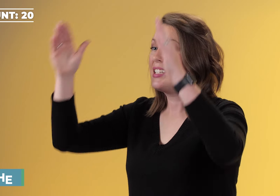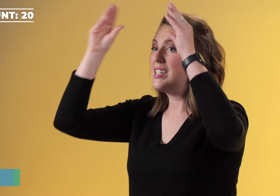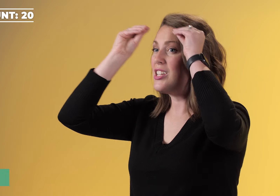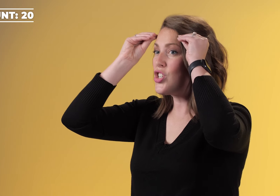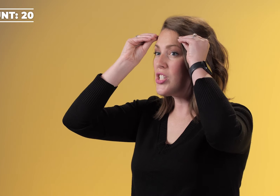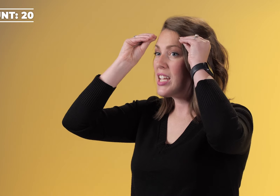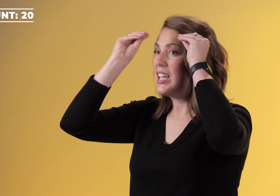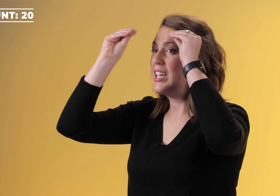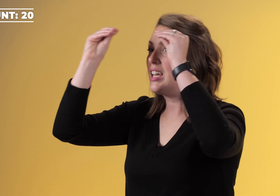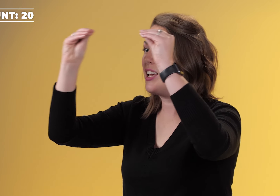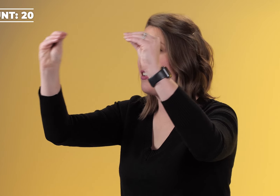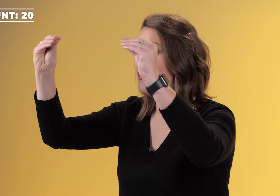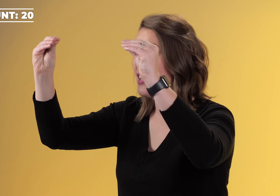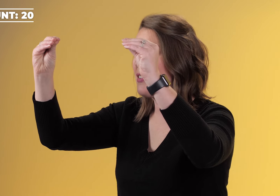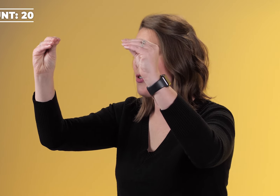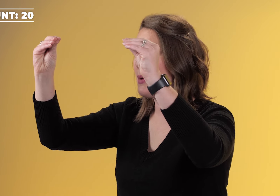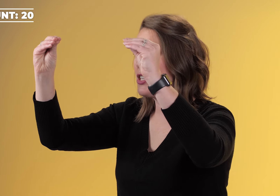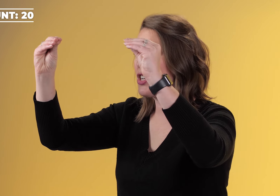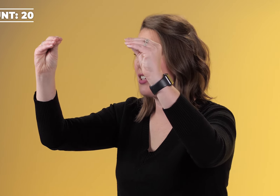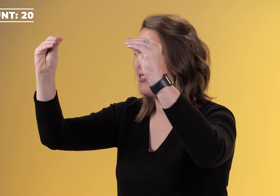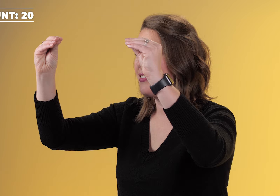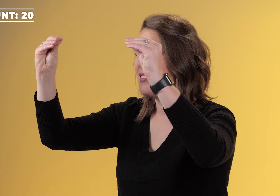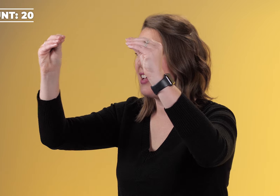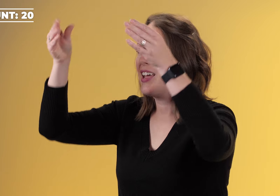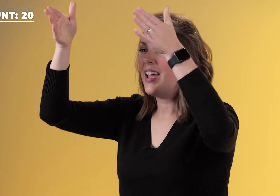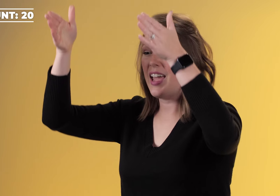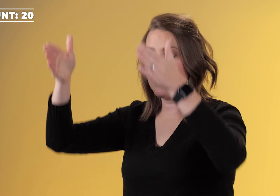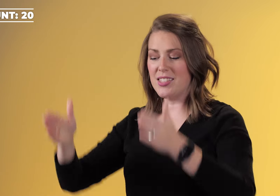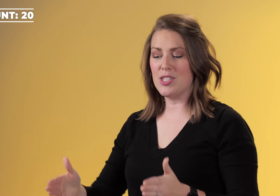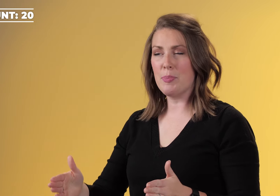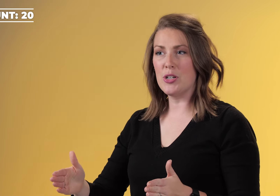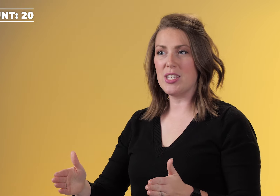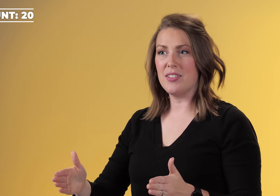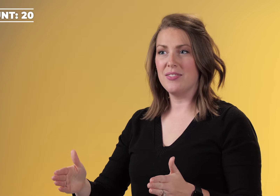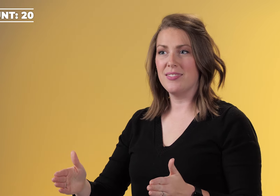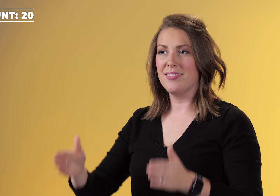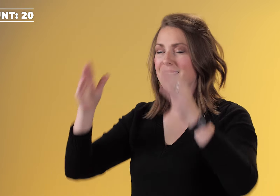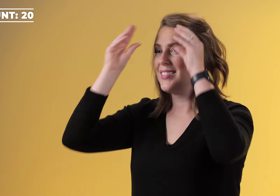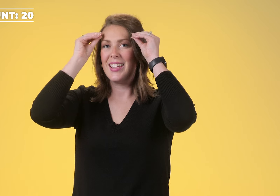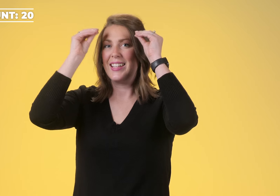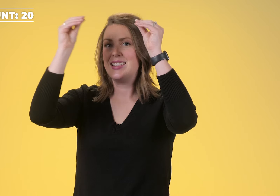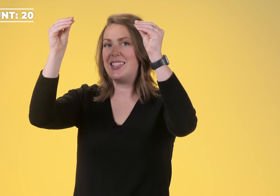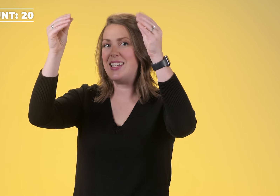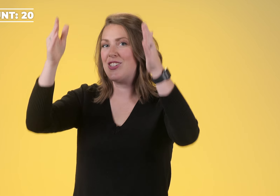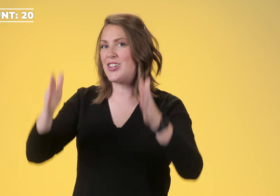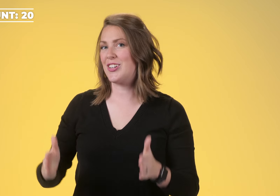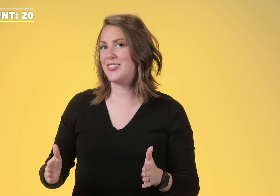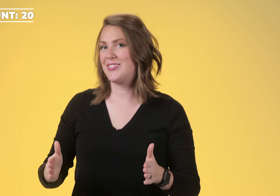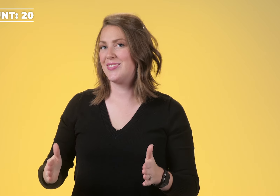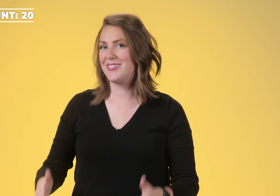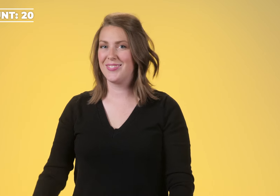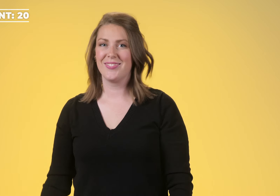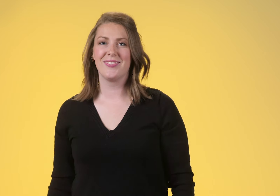Teachers give information. And this is a person. Teacher